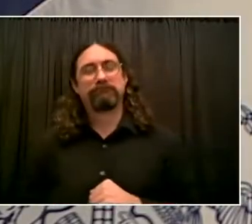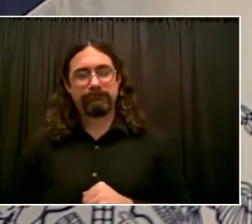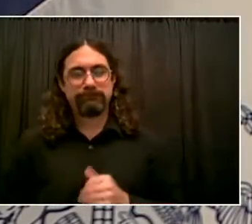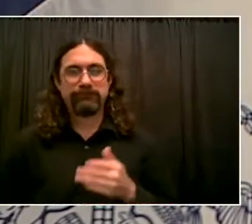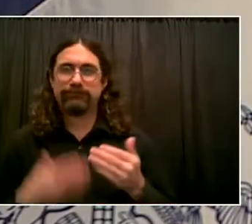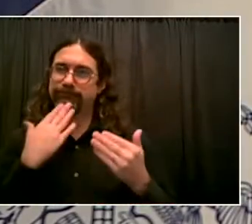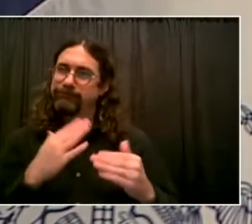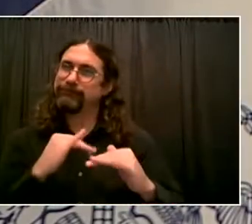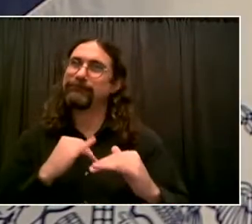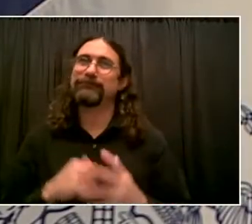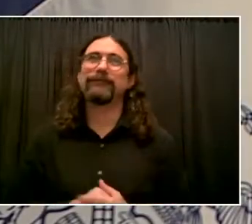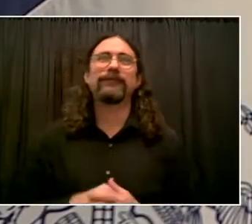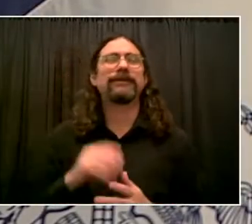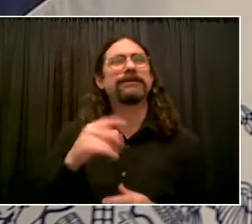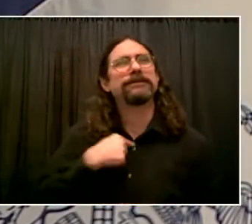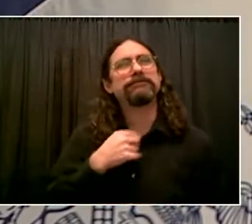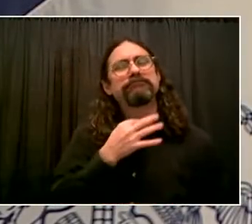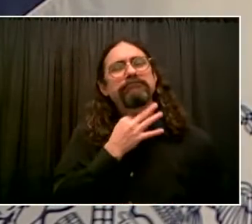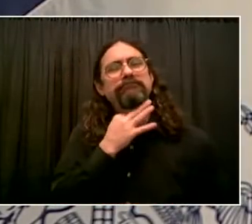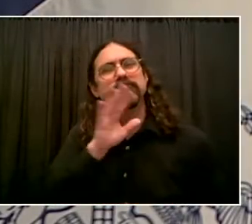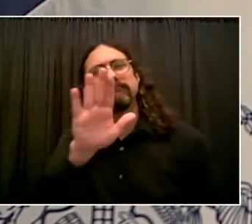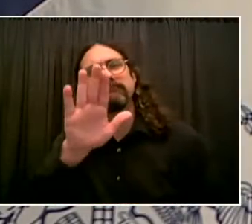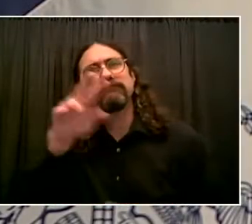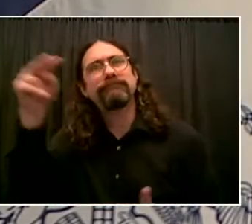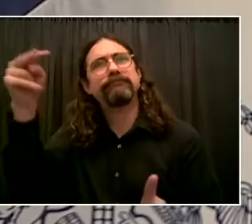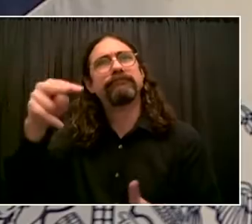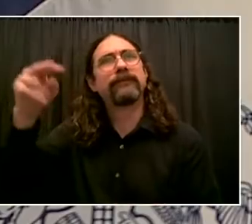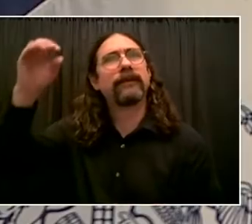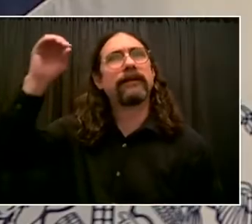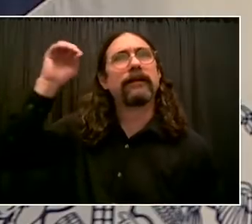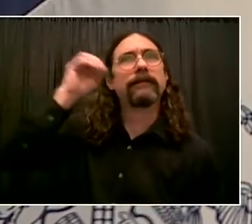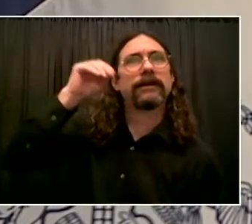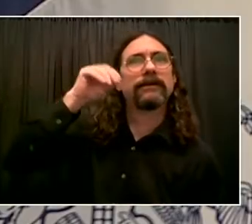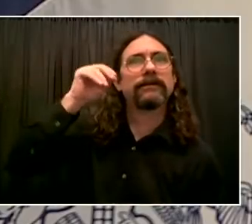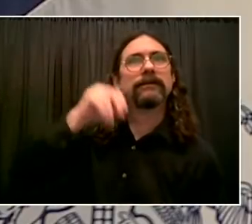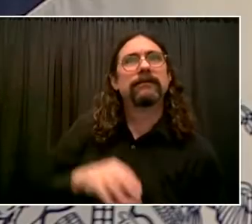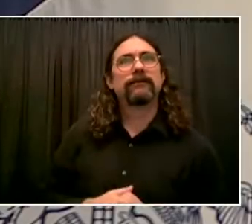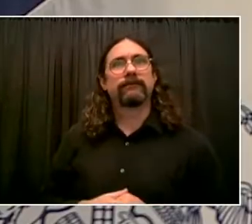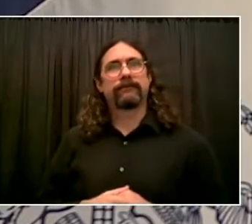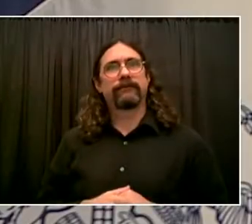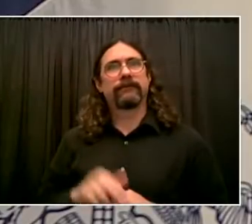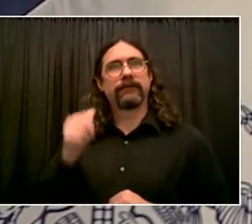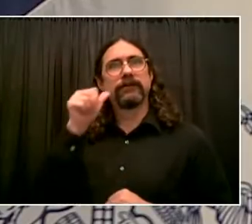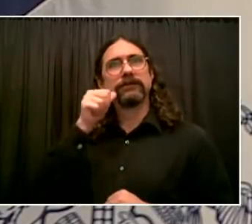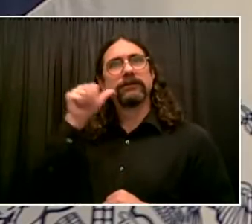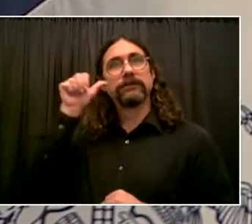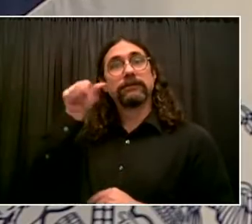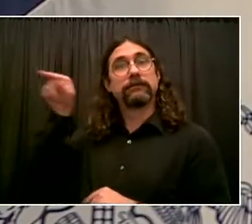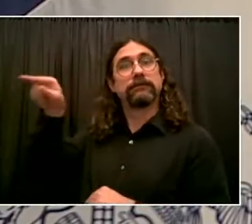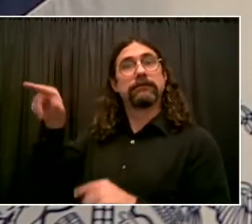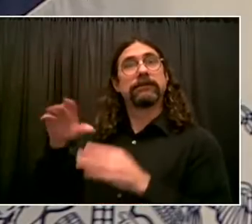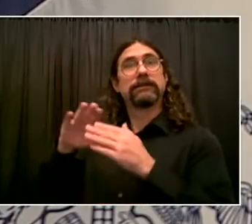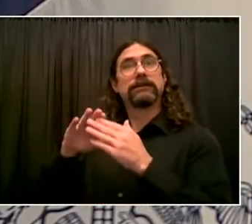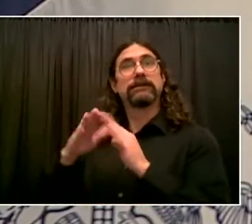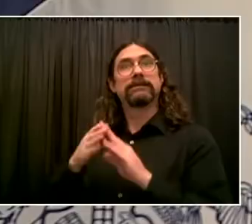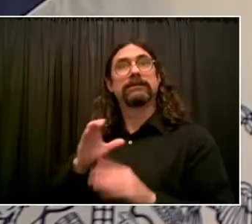GOOD MORNING MRMA. YOR. HOW ARE YOU DOING THIS RMONGIN? GOOD CHRIS. HOW ARE YOU DOING? I AM WELL. I WANTED TO GET YOUR TAKE ON